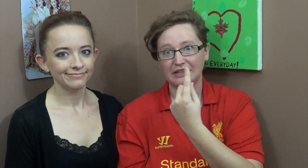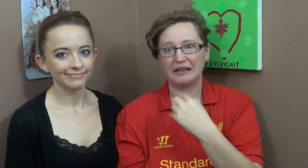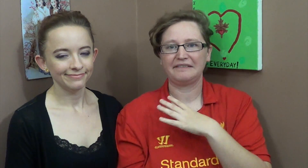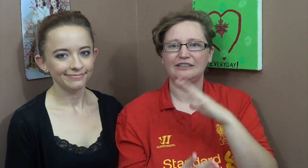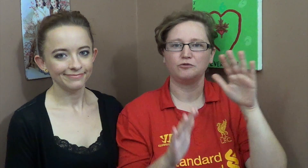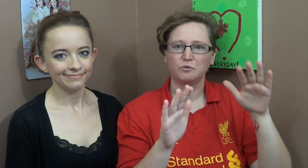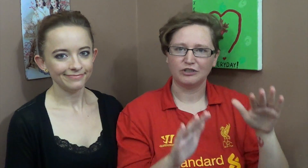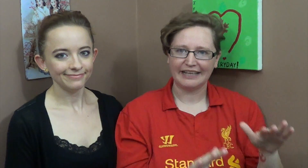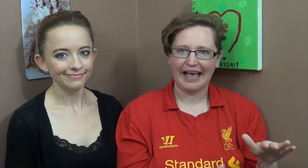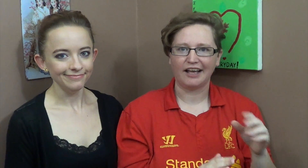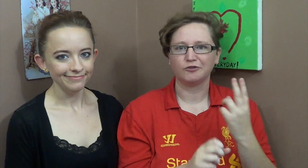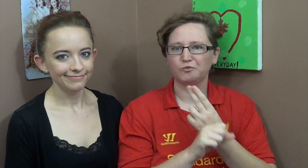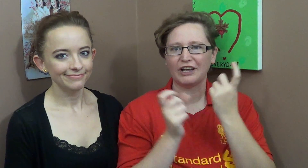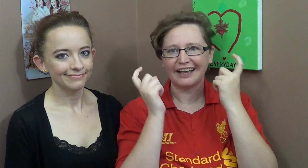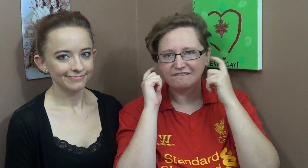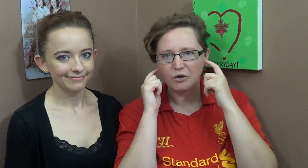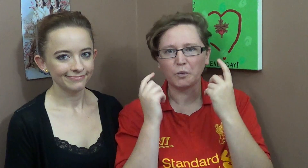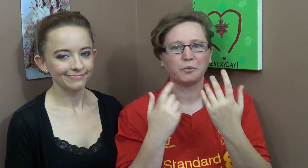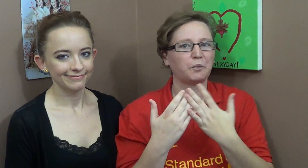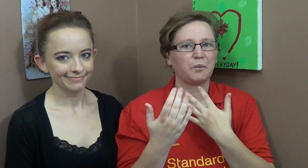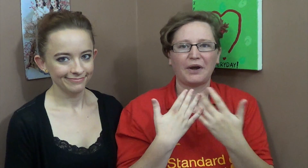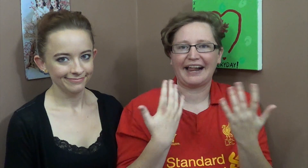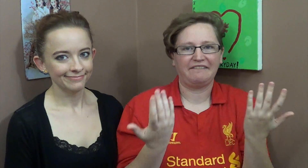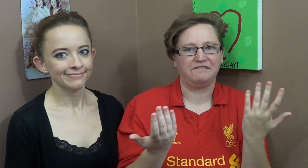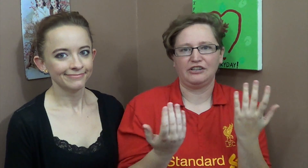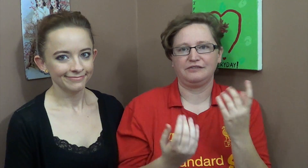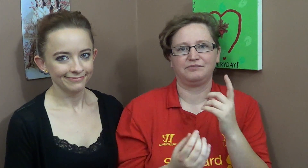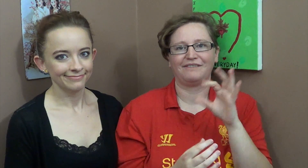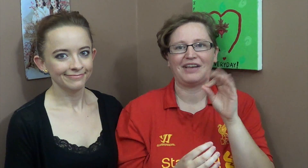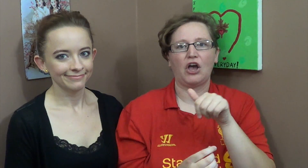the turn it down or put on headphones or whatever.